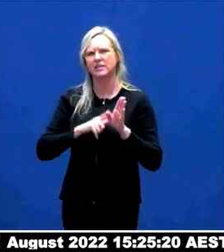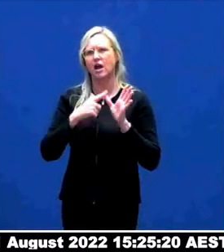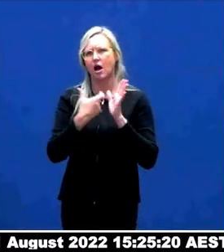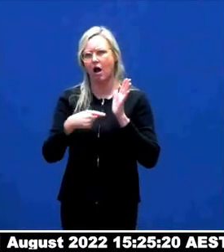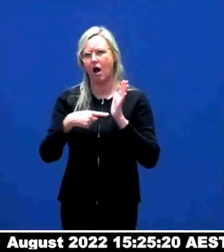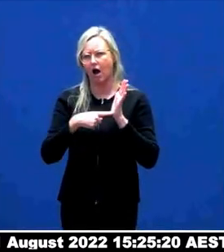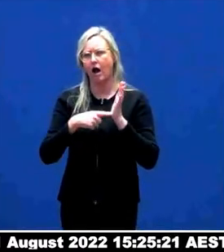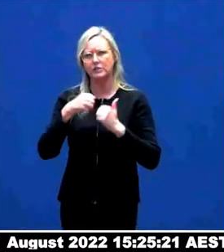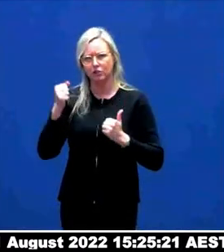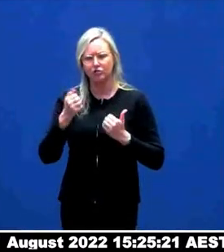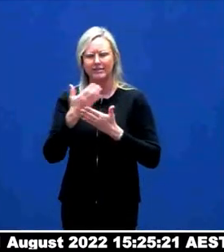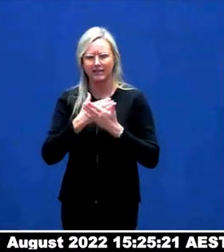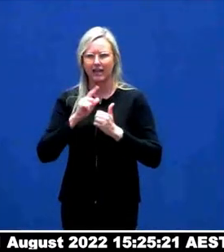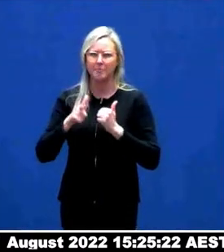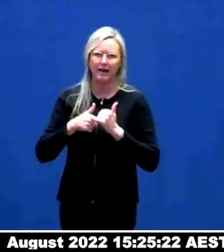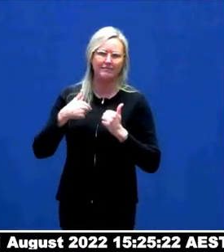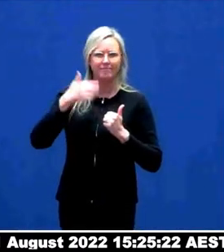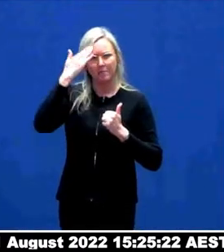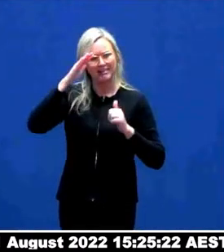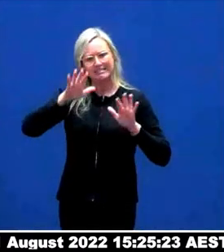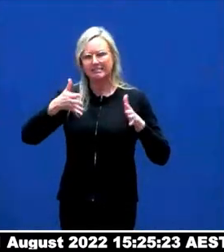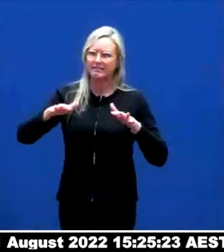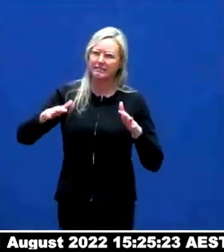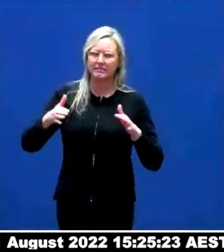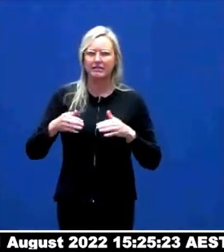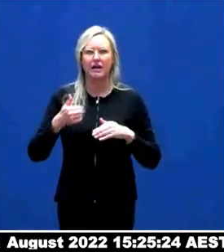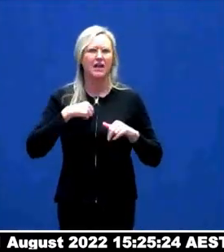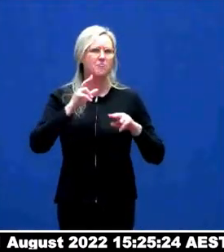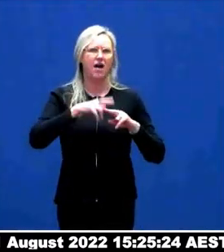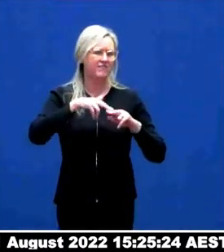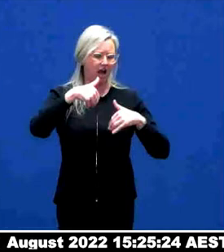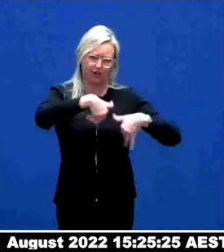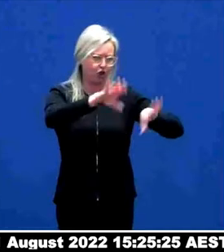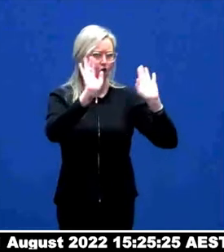Too unstable. By then even my father had pissed off, so I had to support myself.